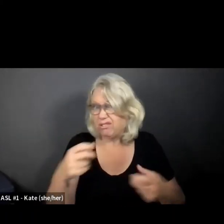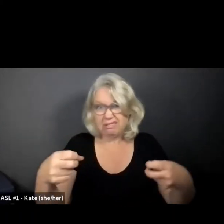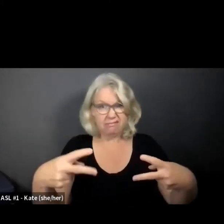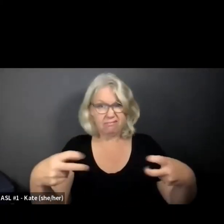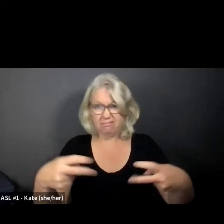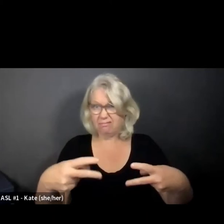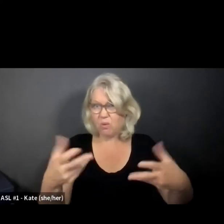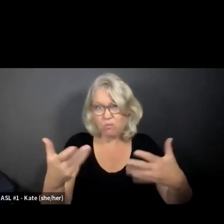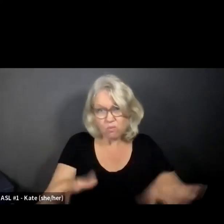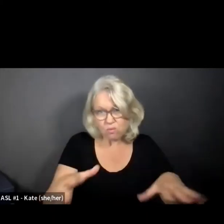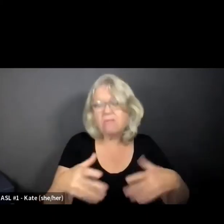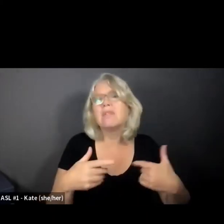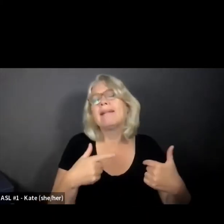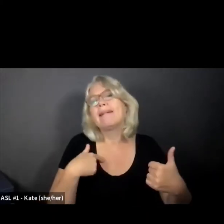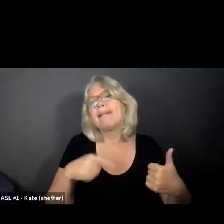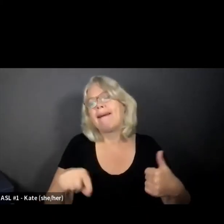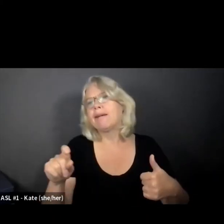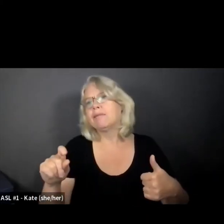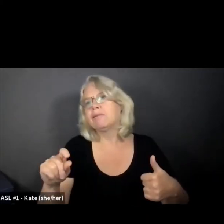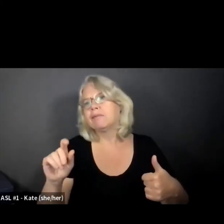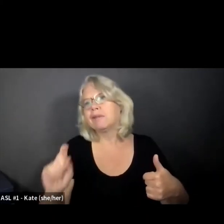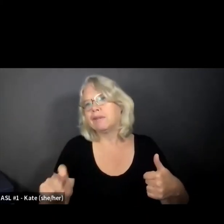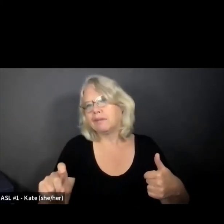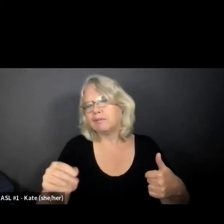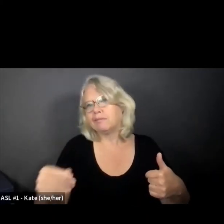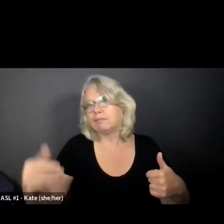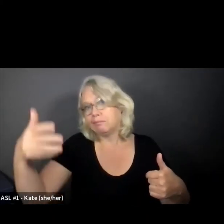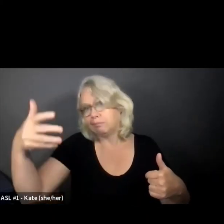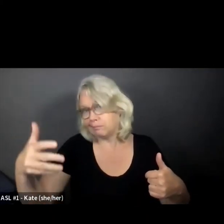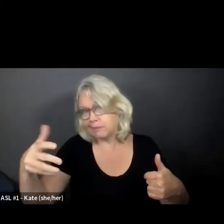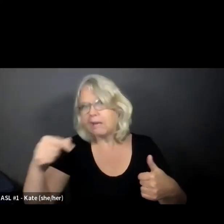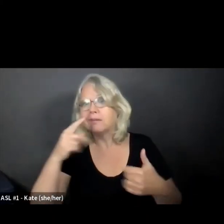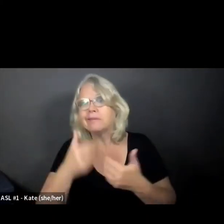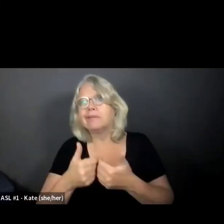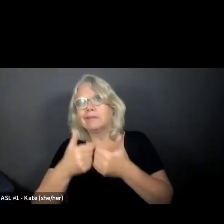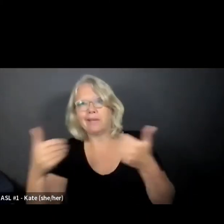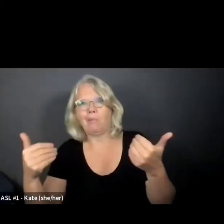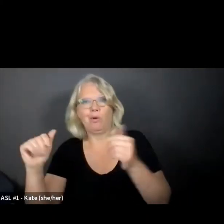TO ENABLE CAPTIONING IN ZOOM, SELECT THE CC ICON.